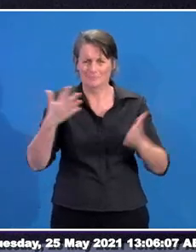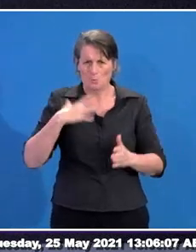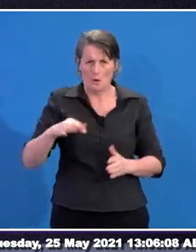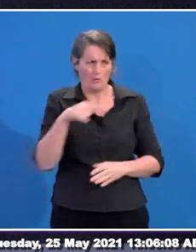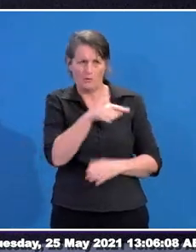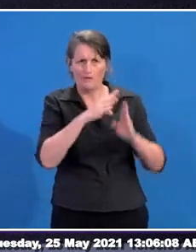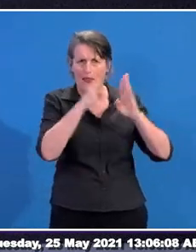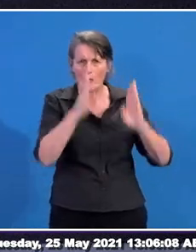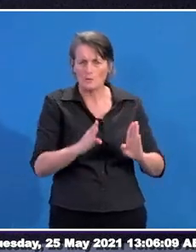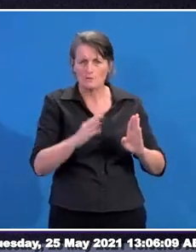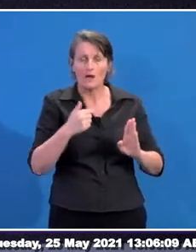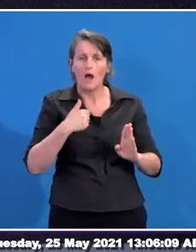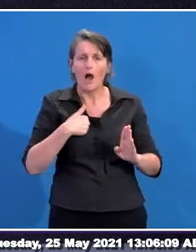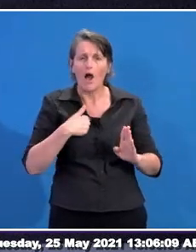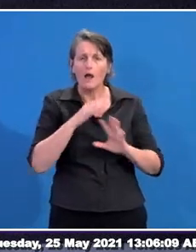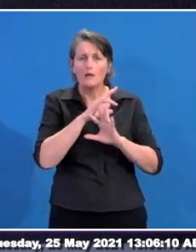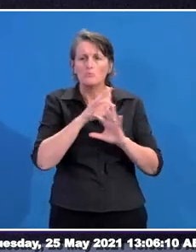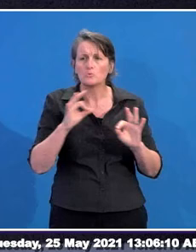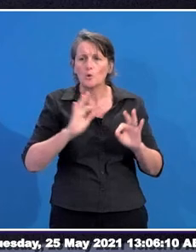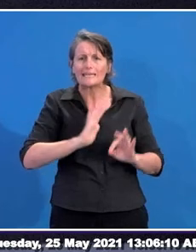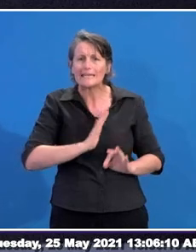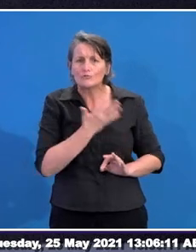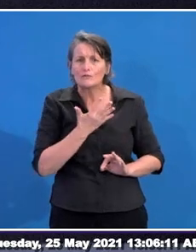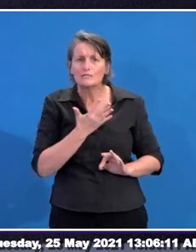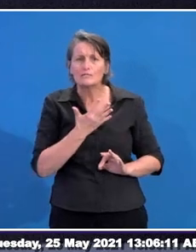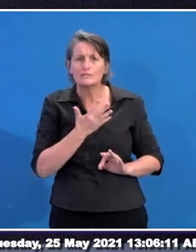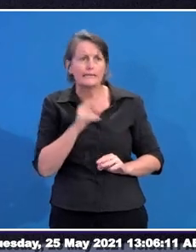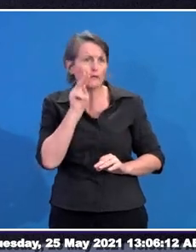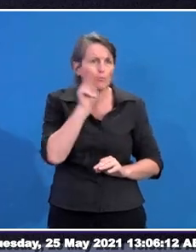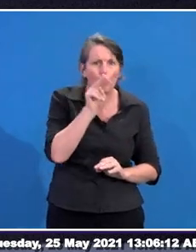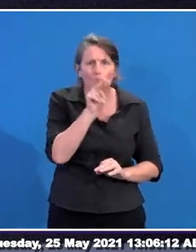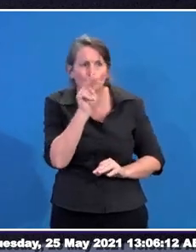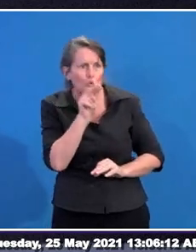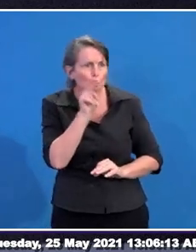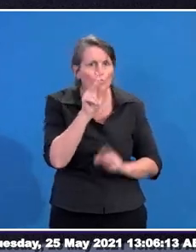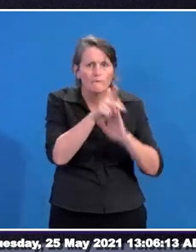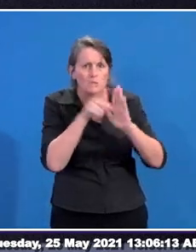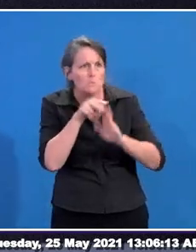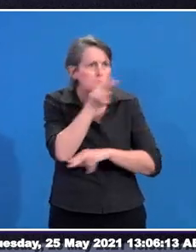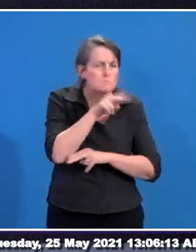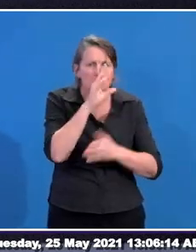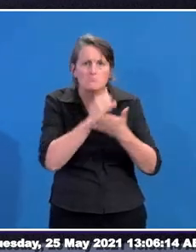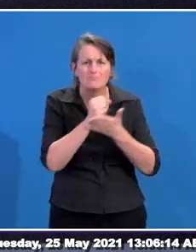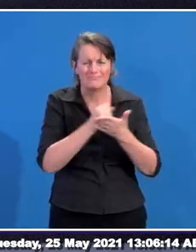I'm not interested in watching the movements of every resident in the house